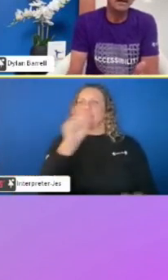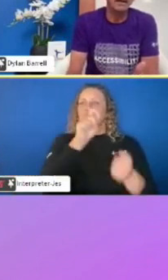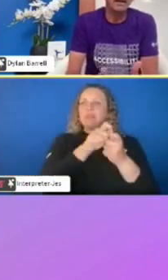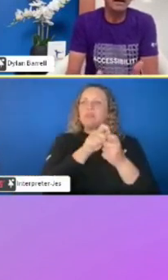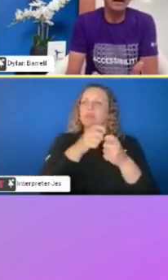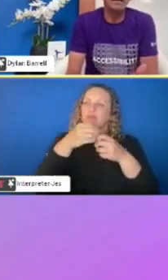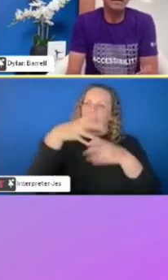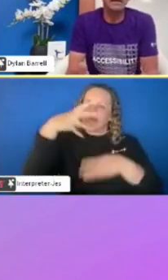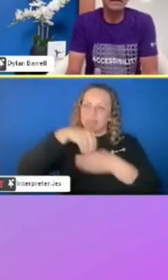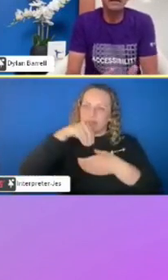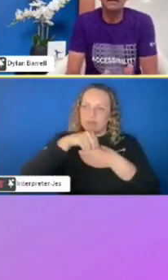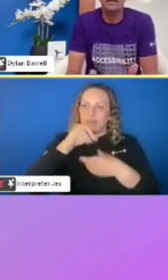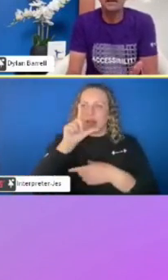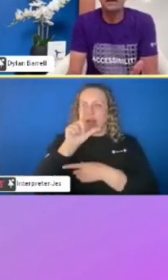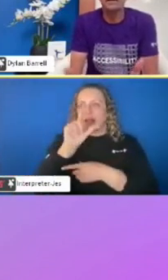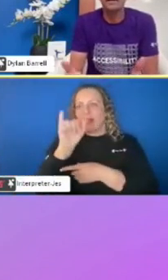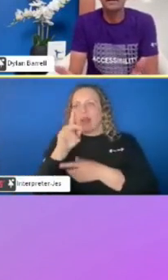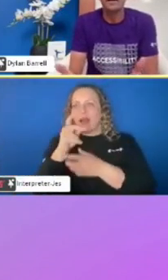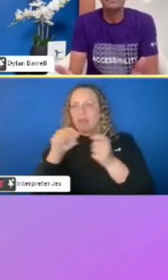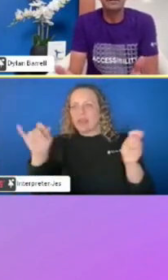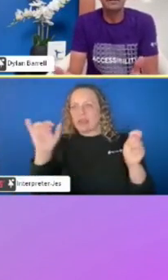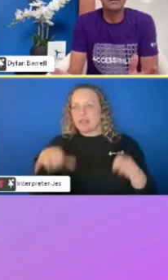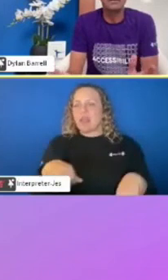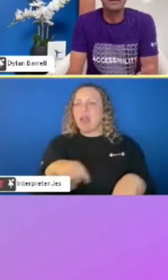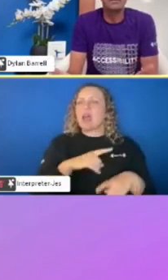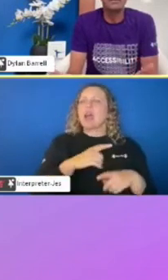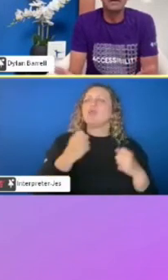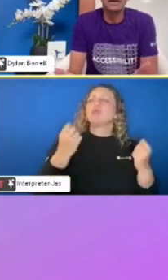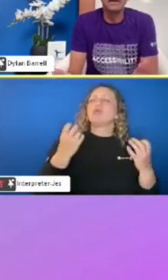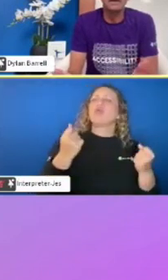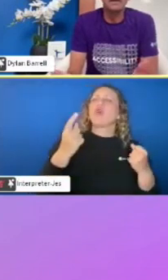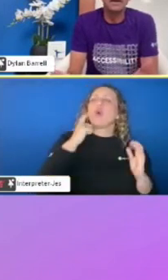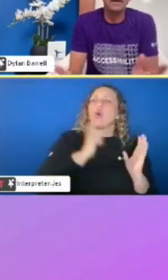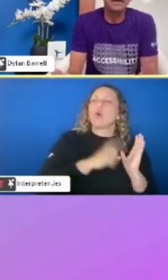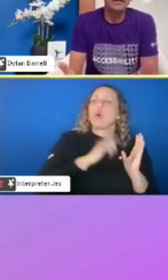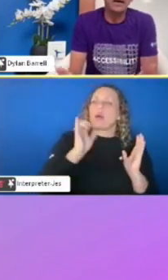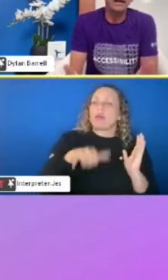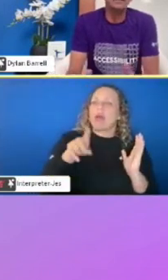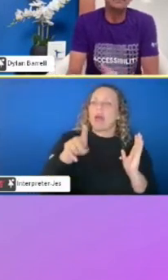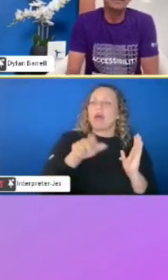like li's and and things like that. And so it's noticed that there's an another item